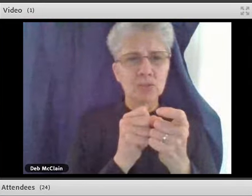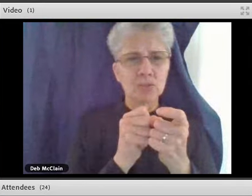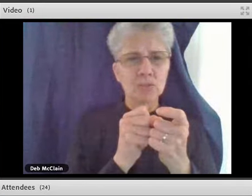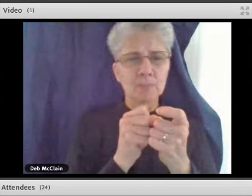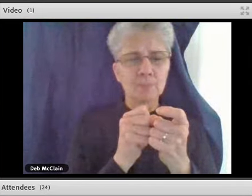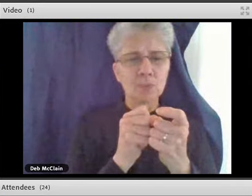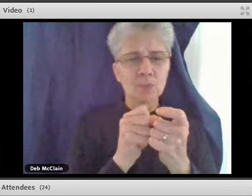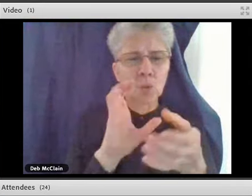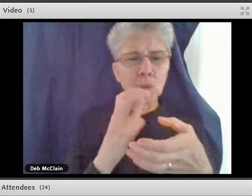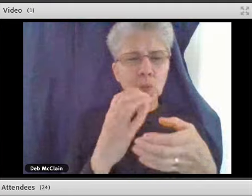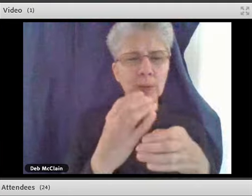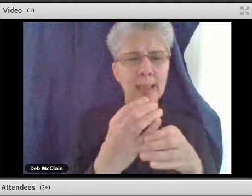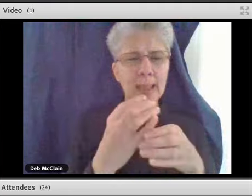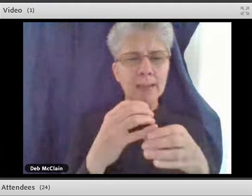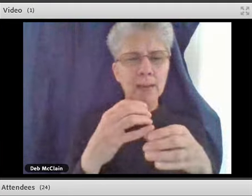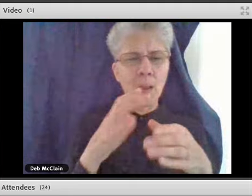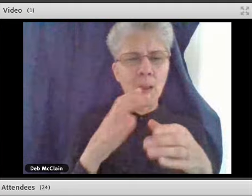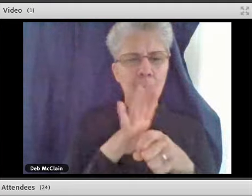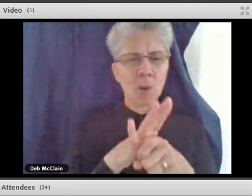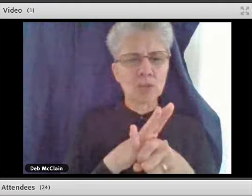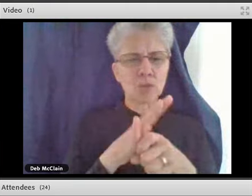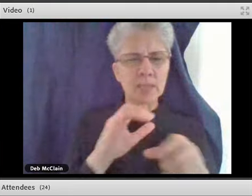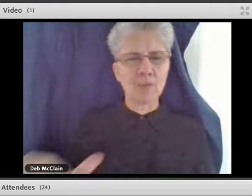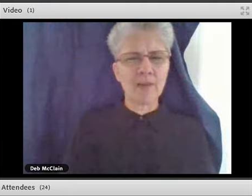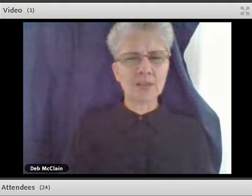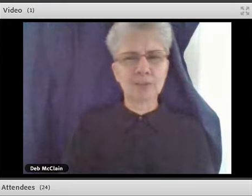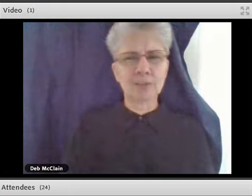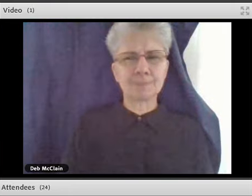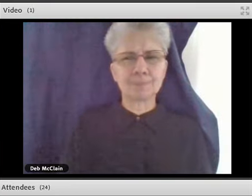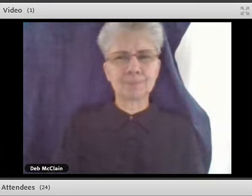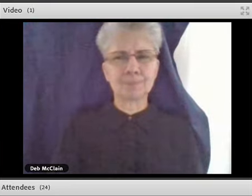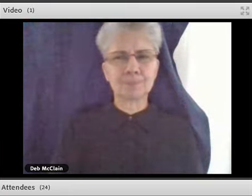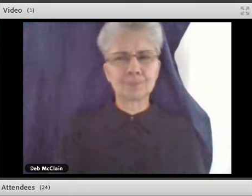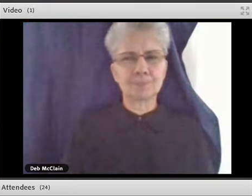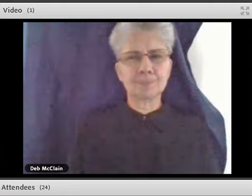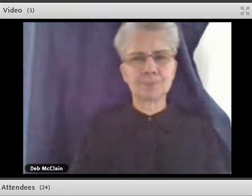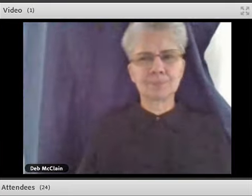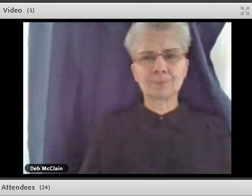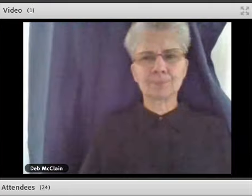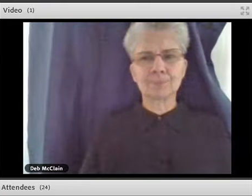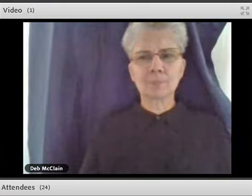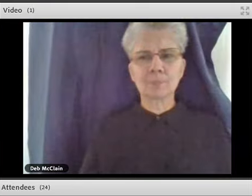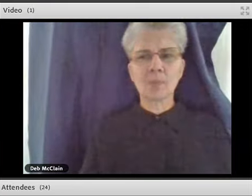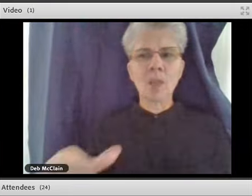to collaborate for change. Sorry, it's cut up, there -- Cut off, up there, at the top -- is create pressure as a profession.